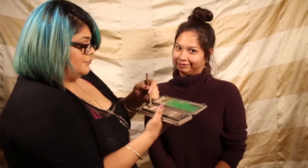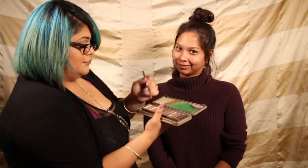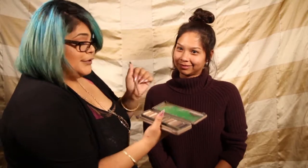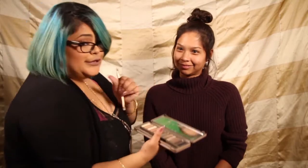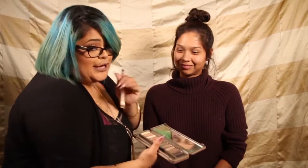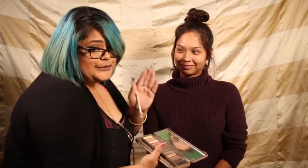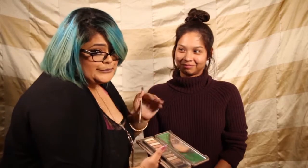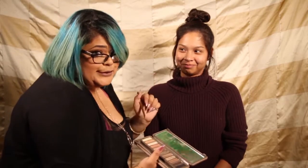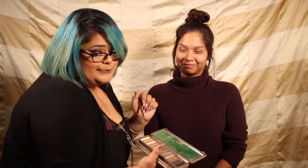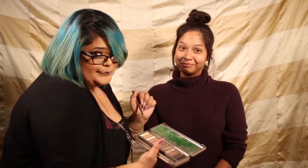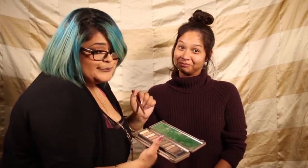NOT CHEAP! MHMM!!